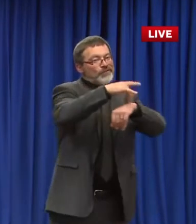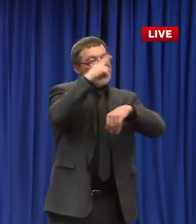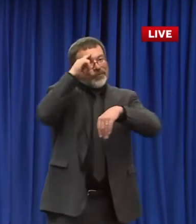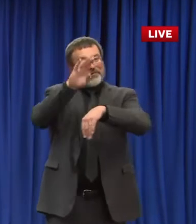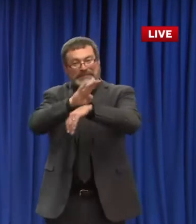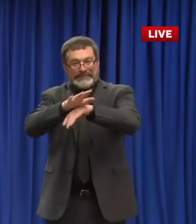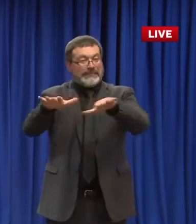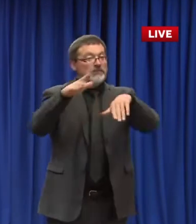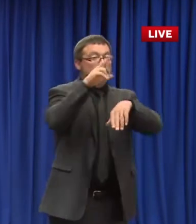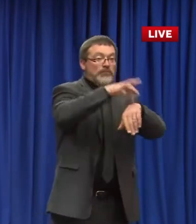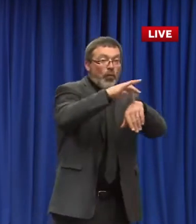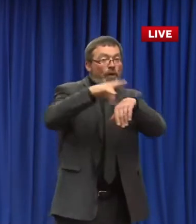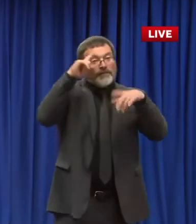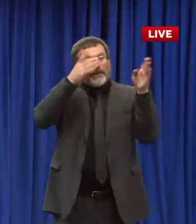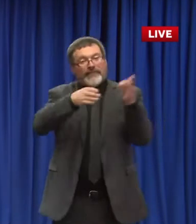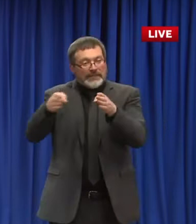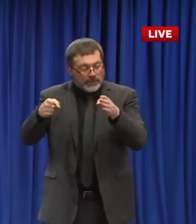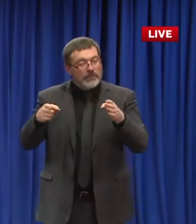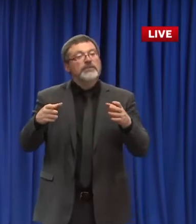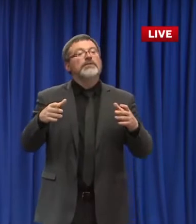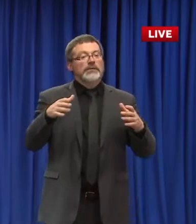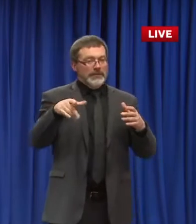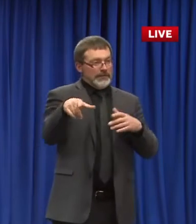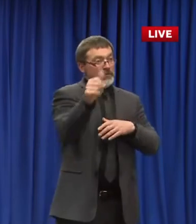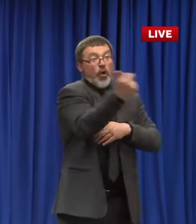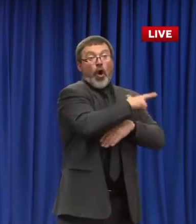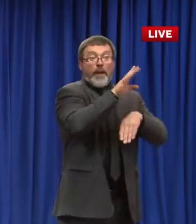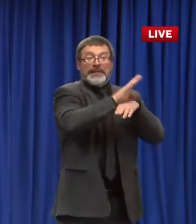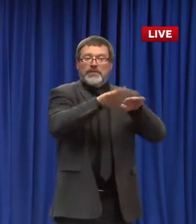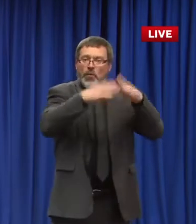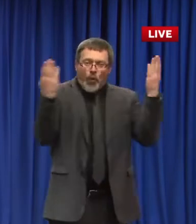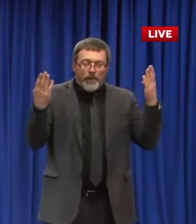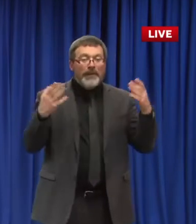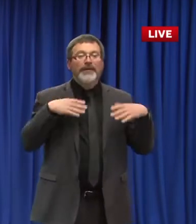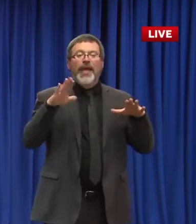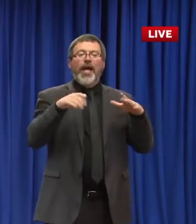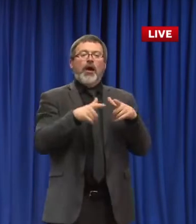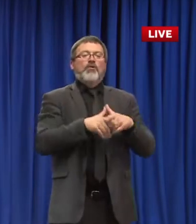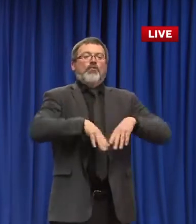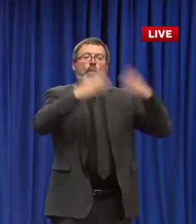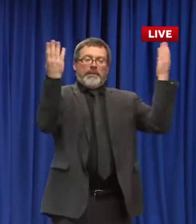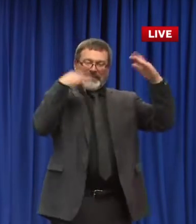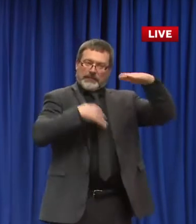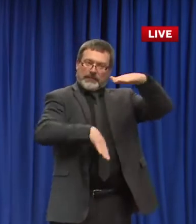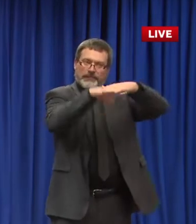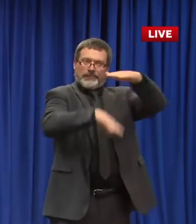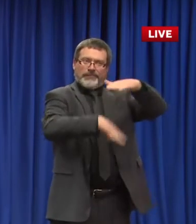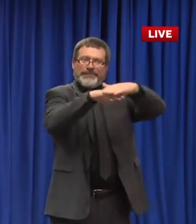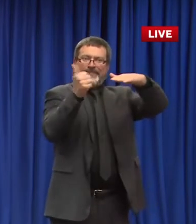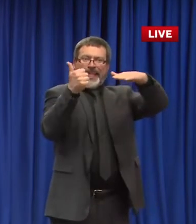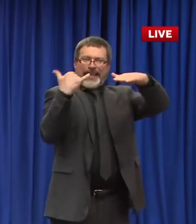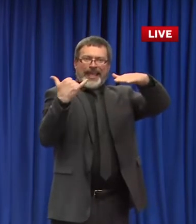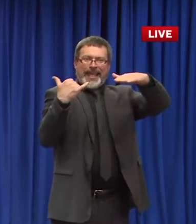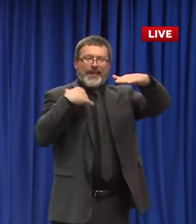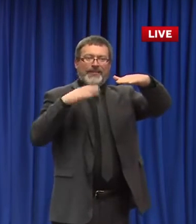SO WE’RE DEFINITELY NOT AT THE POINT WHERE WE CAN GET RID OF THE STATE WHOLE MOTOR AND SAY WE’RE GOING TO HAVE GROUPS LARGER THAN 10 OR LARGE GROUP GATHERINGS.